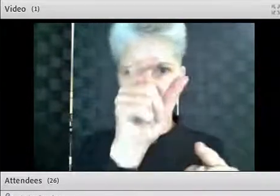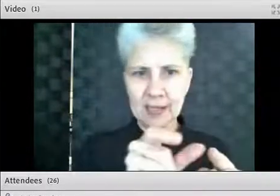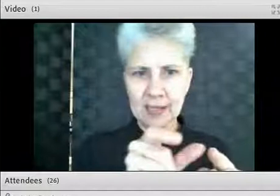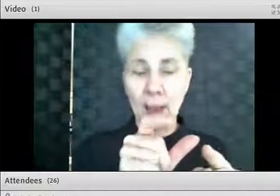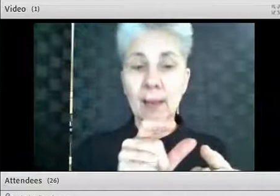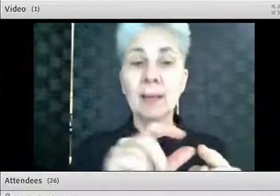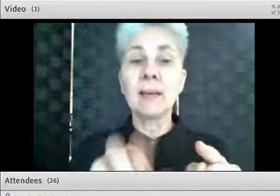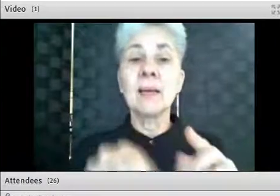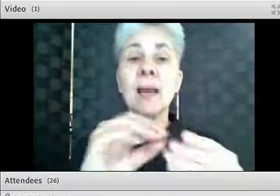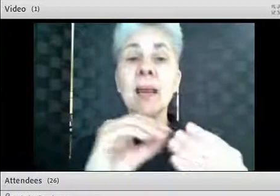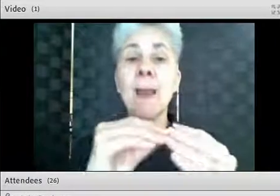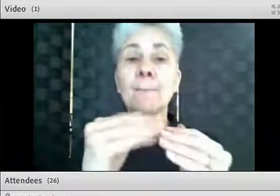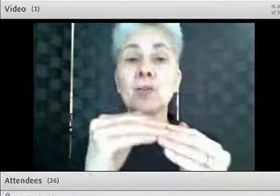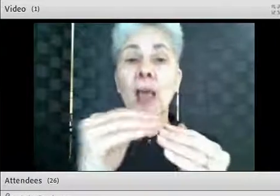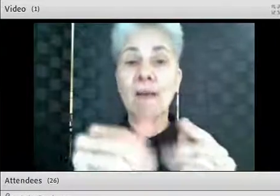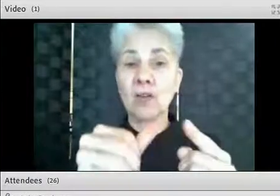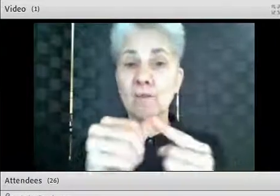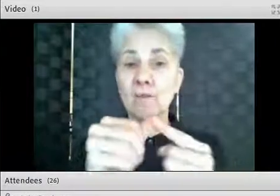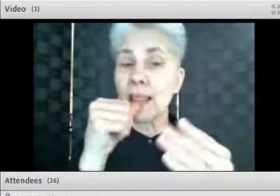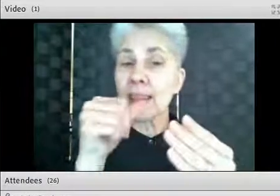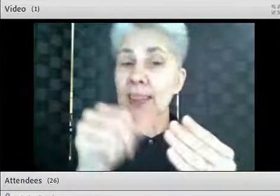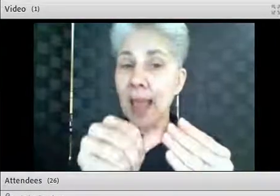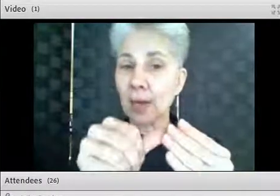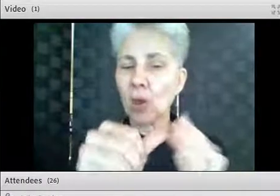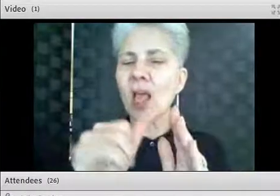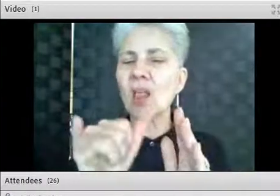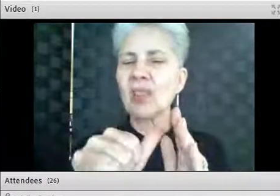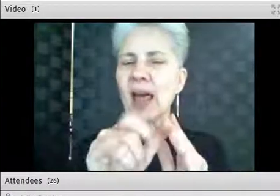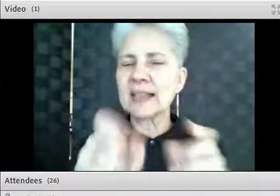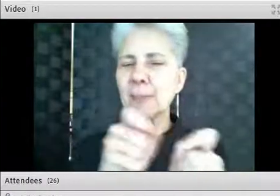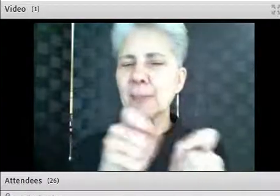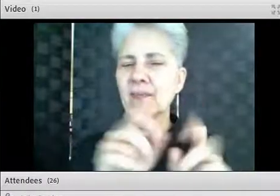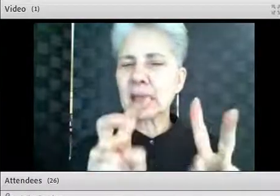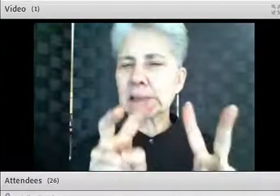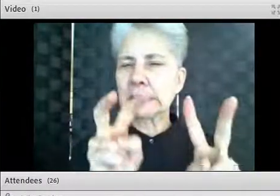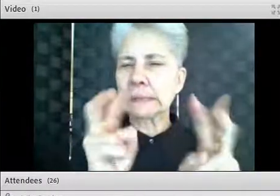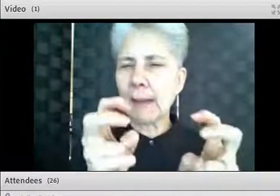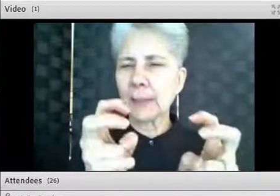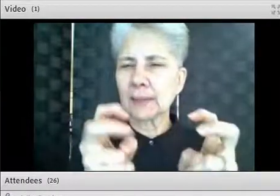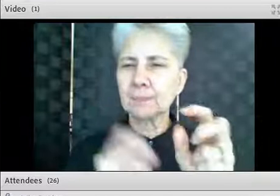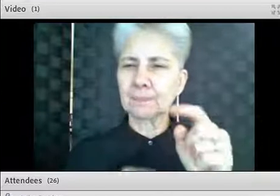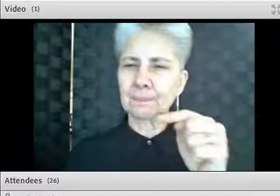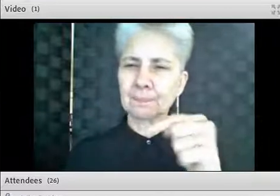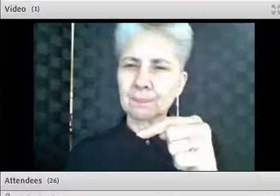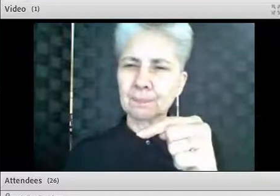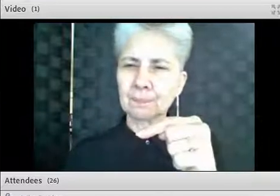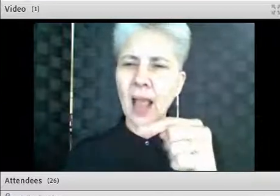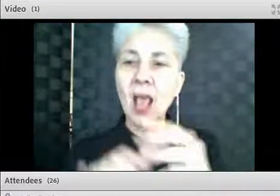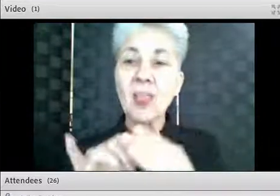or letters represent a specific topic. In this case, this work, which is in "The Introduction to Information Science,"